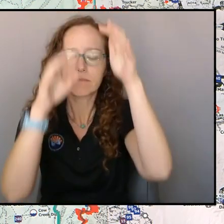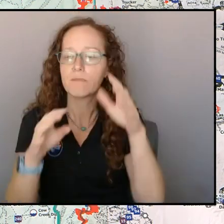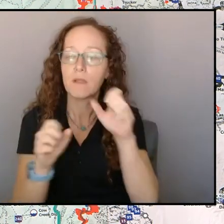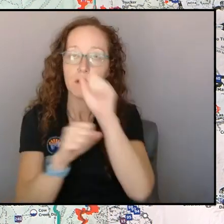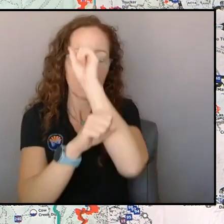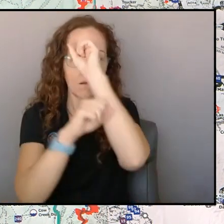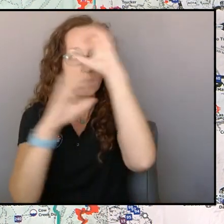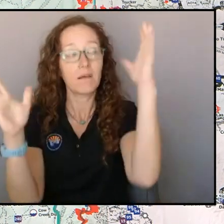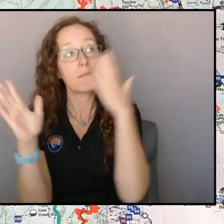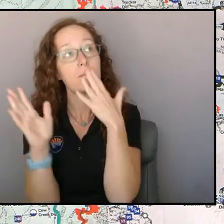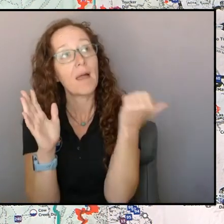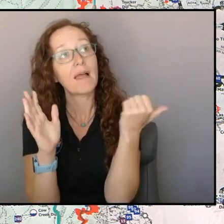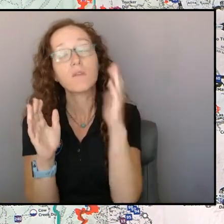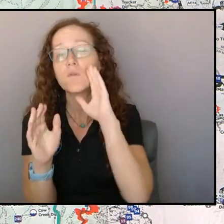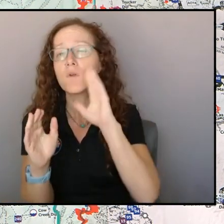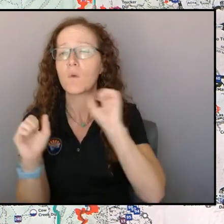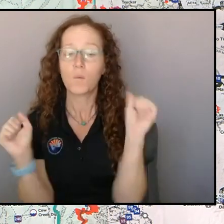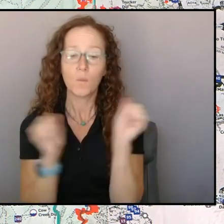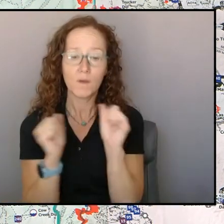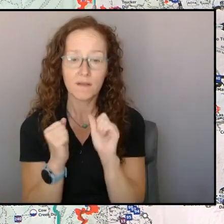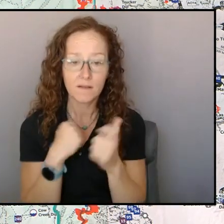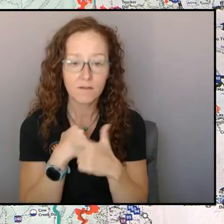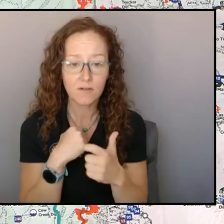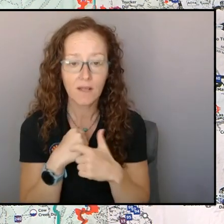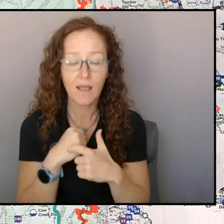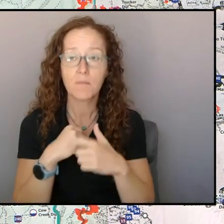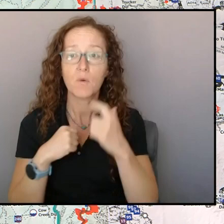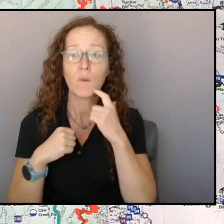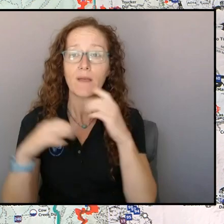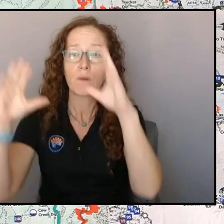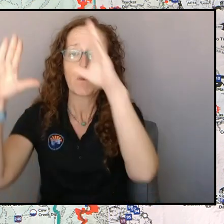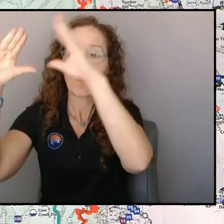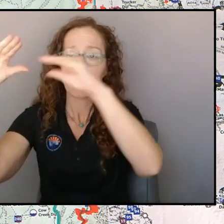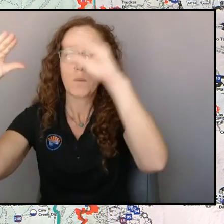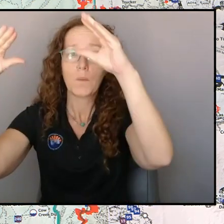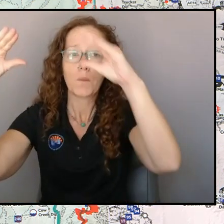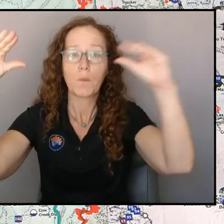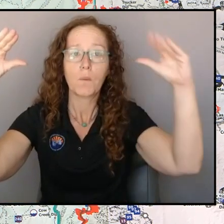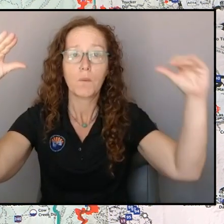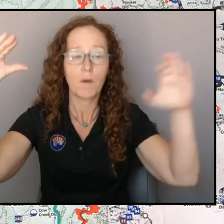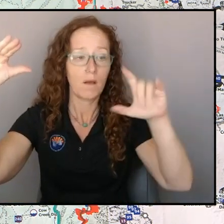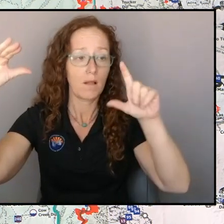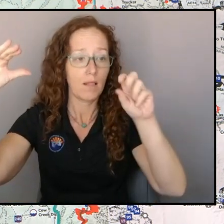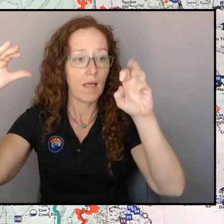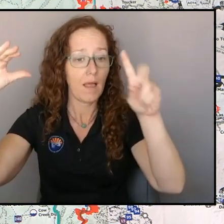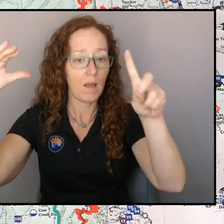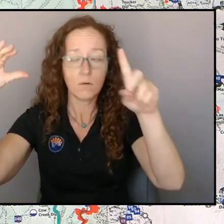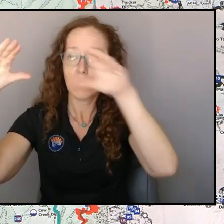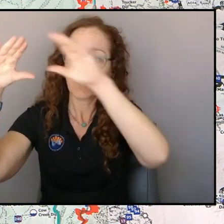those real thin, real blanket-looking clouds. That would be an indicator a more stable atmosphere. As we get